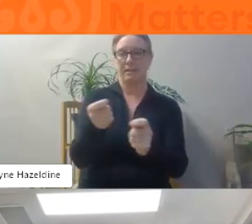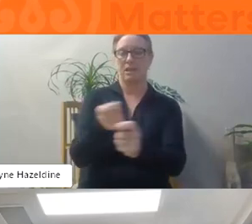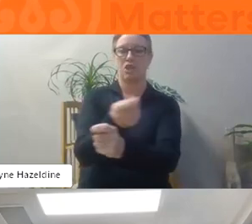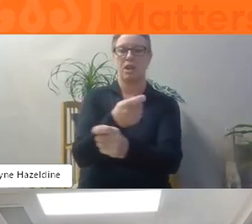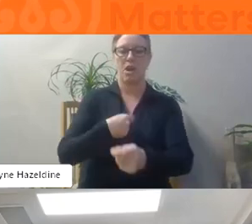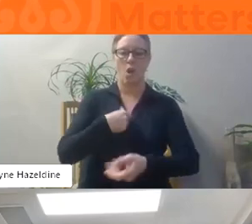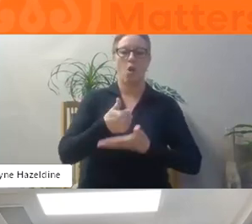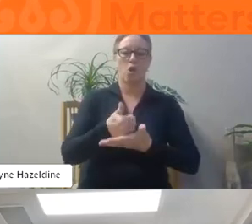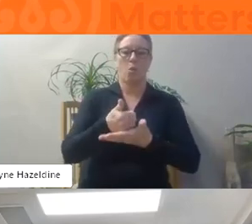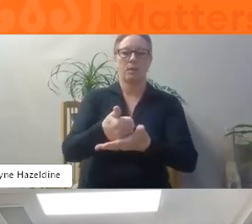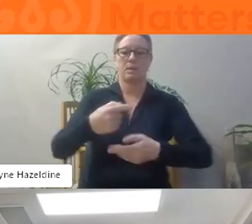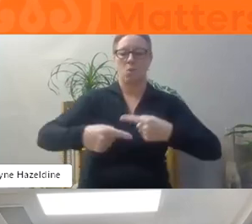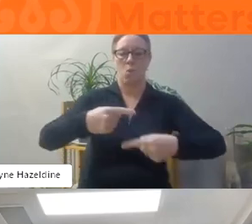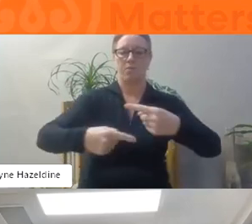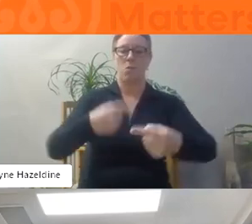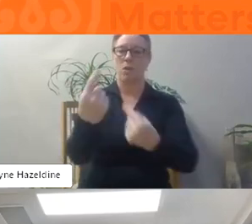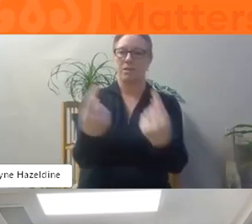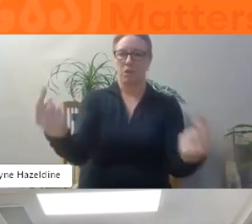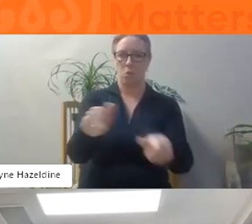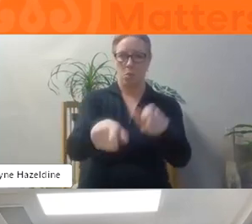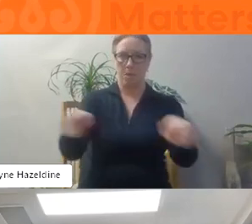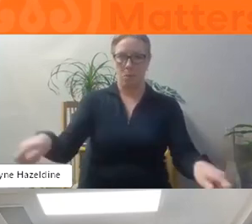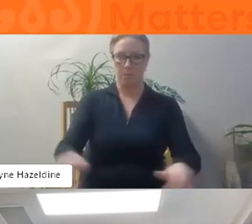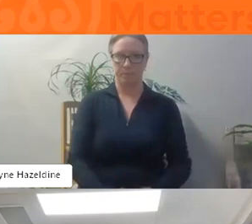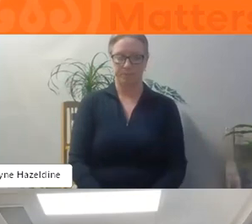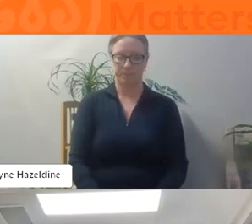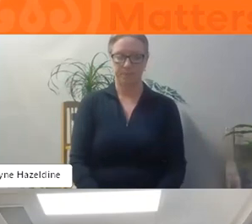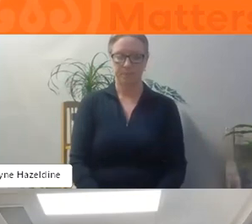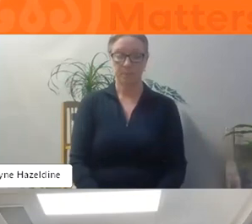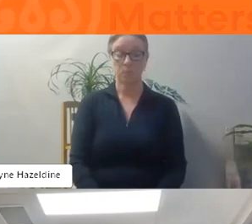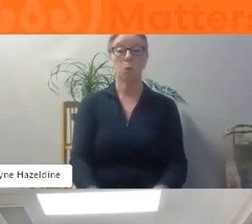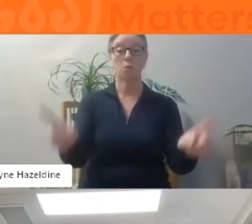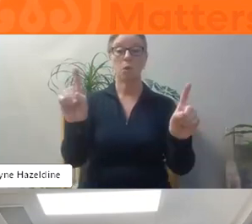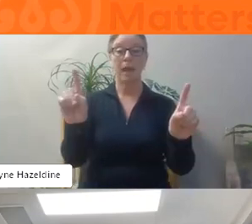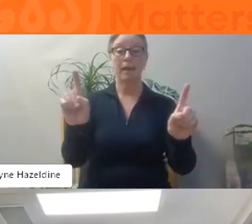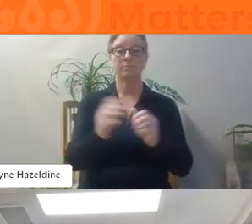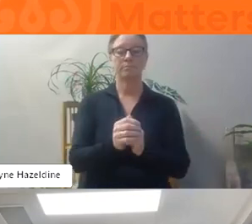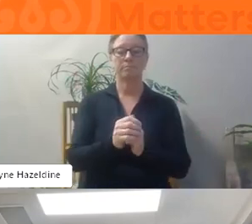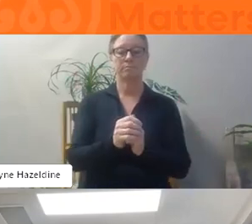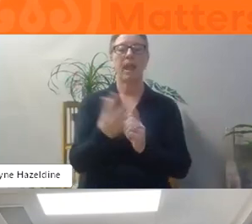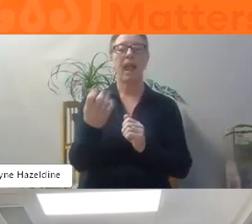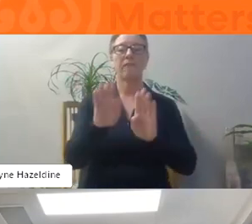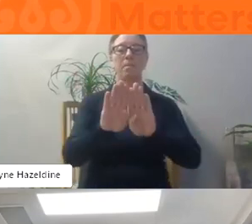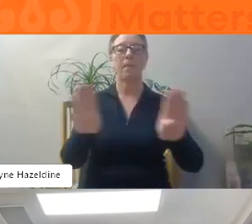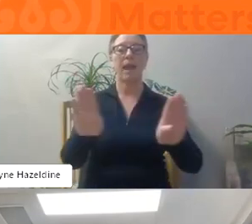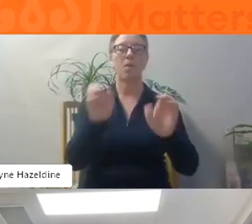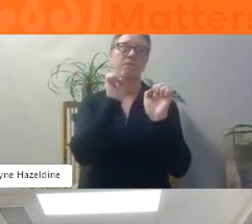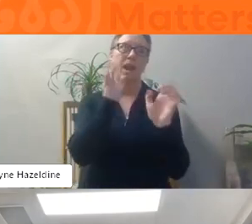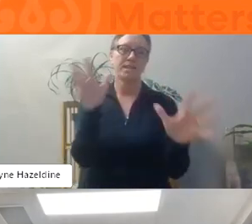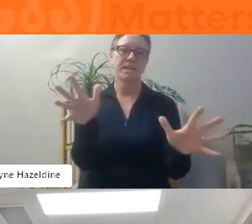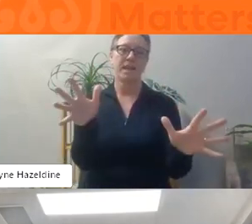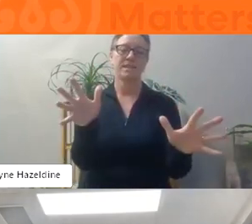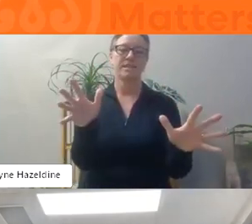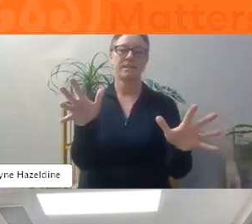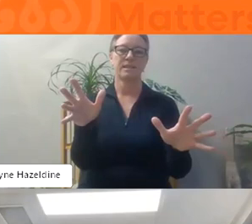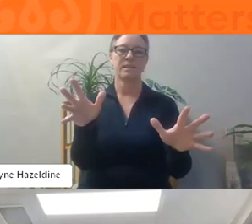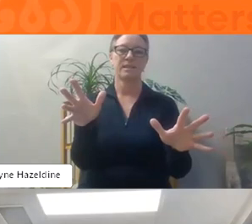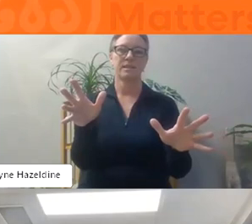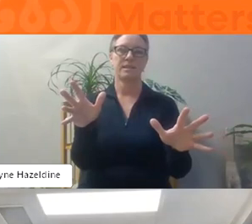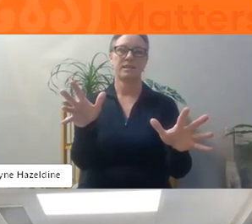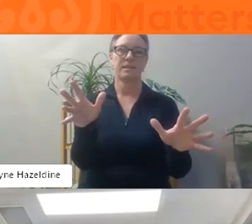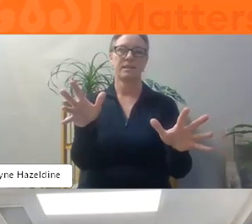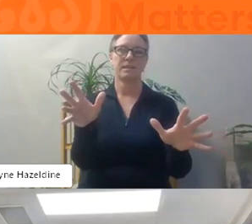individual pathways. So today I'm joined with the fantastic Dr Vijaya